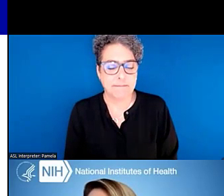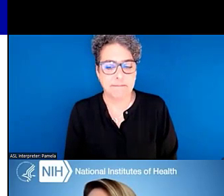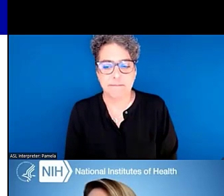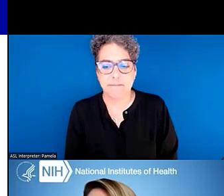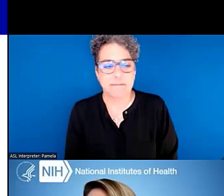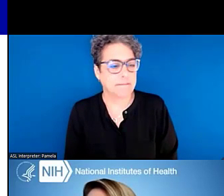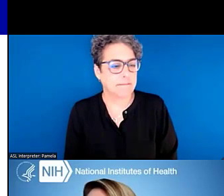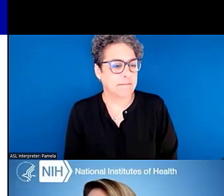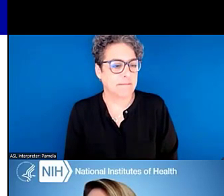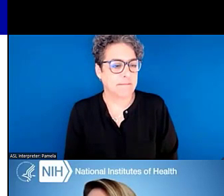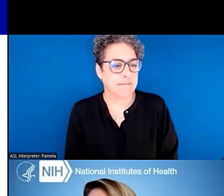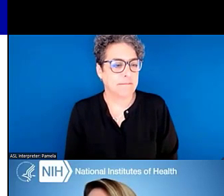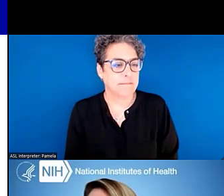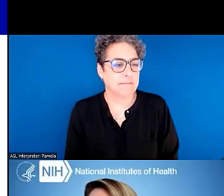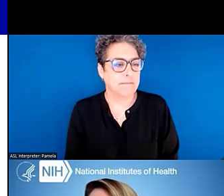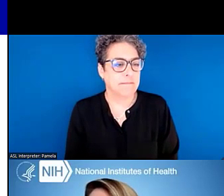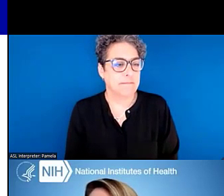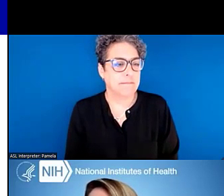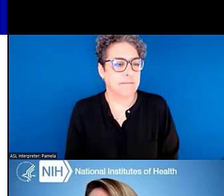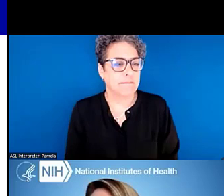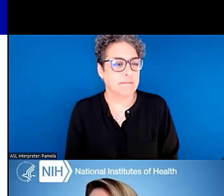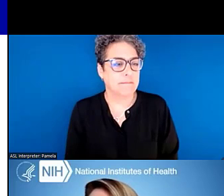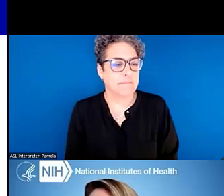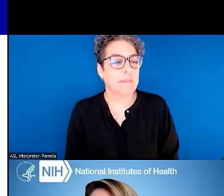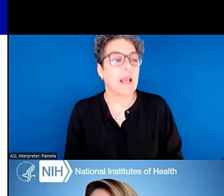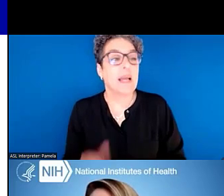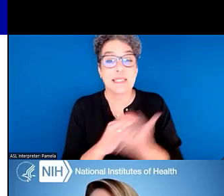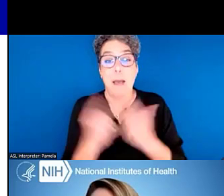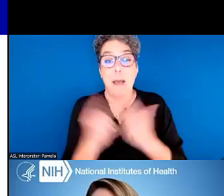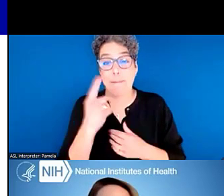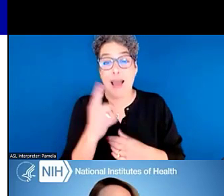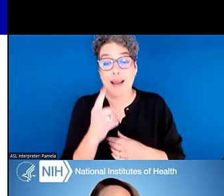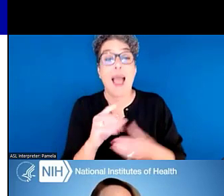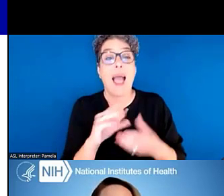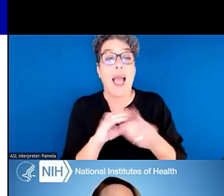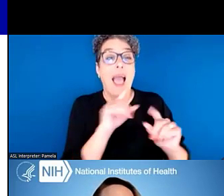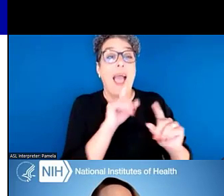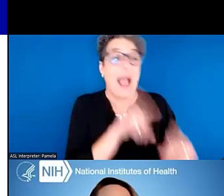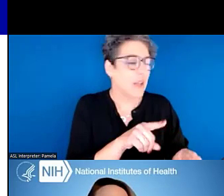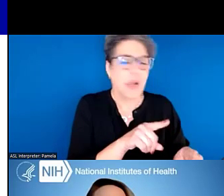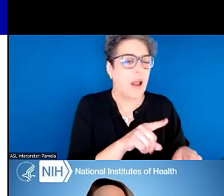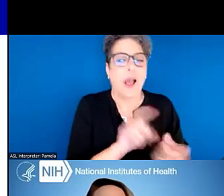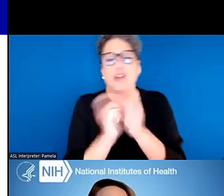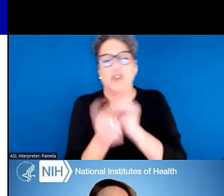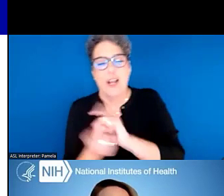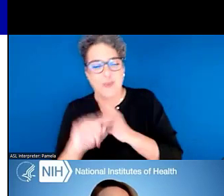All right. Somebody initially said one answer and then changed their mind to C. We've got some Bs. All right. Ranjini,